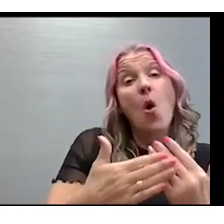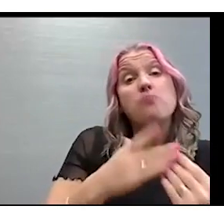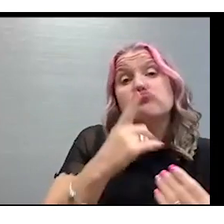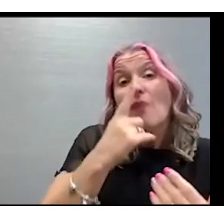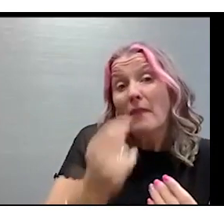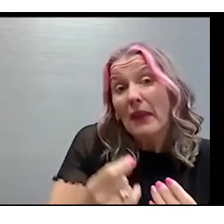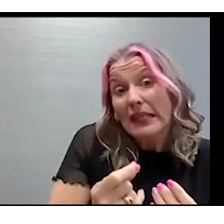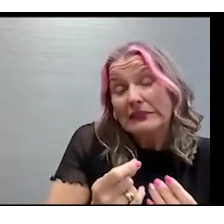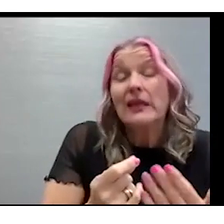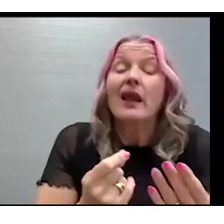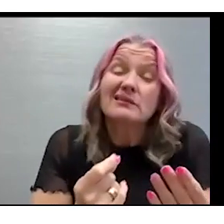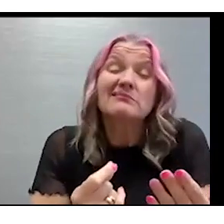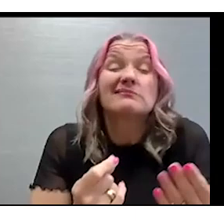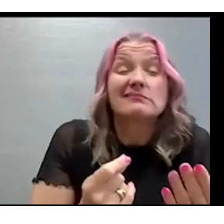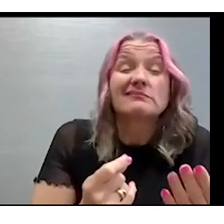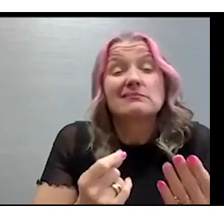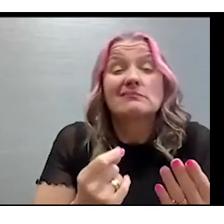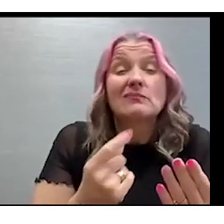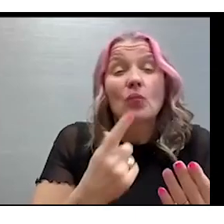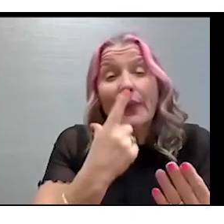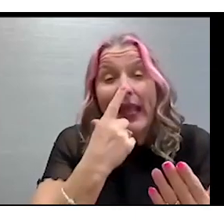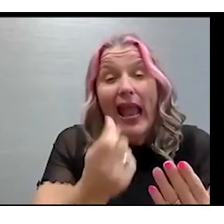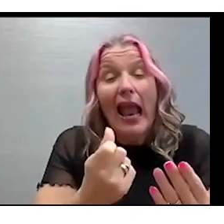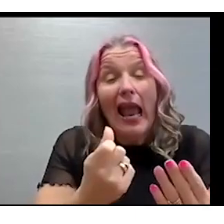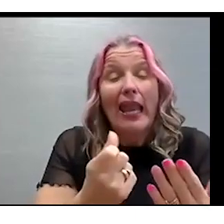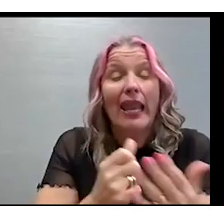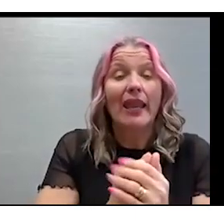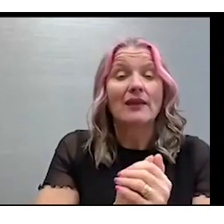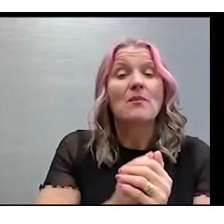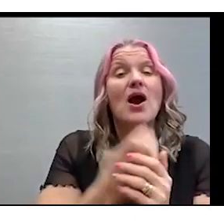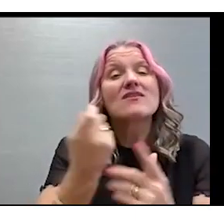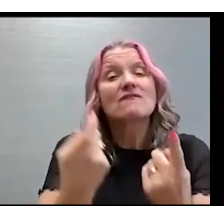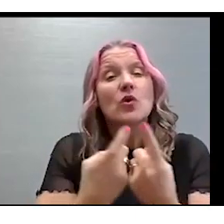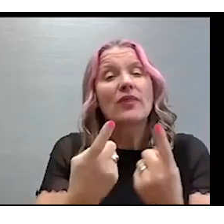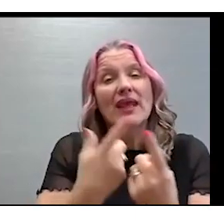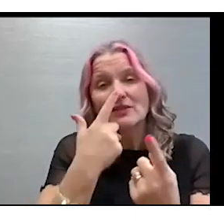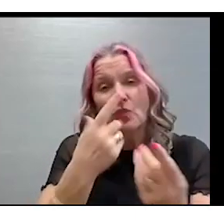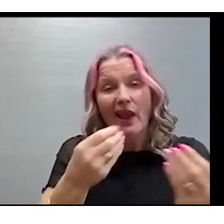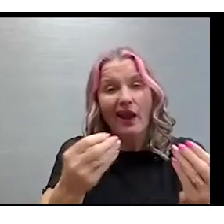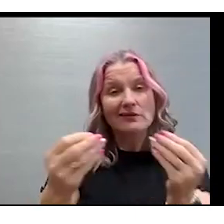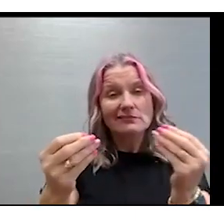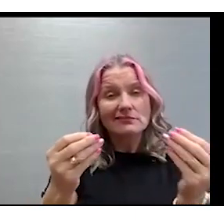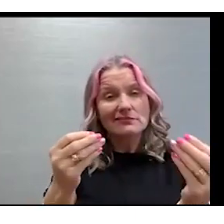Yes, to a certain extent. So there's a few things we can play with.